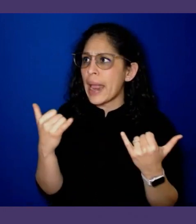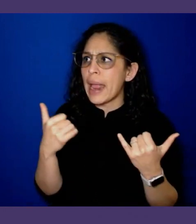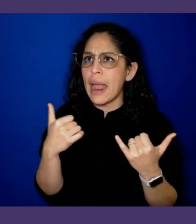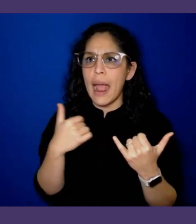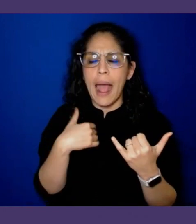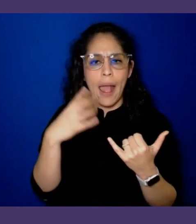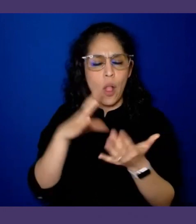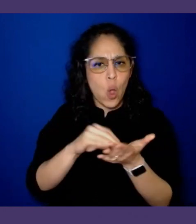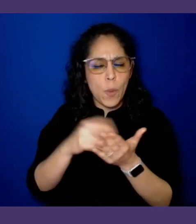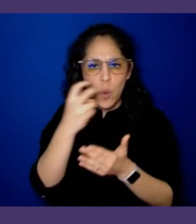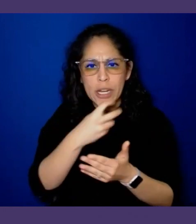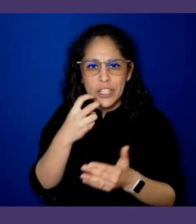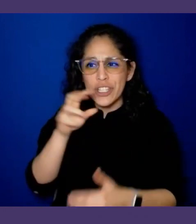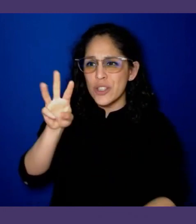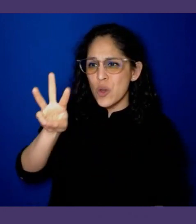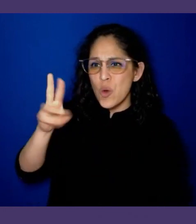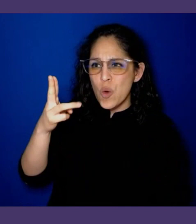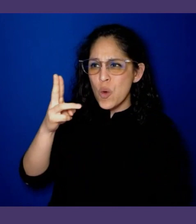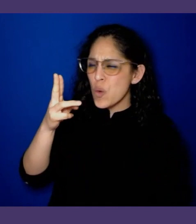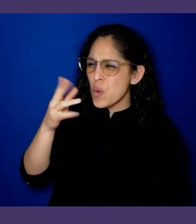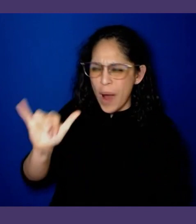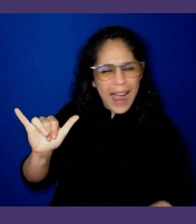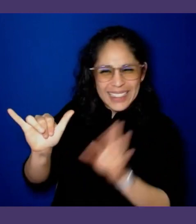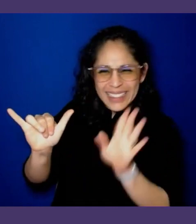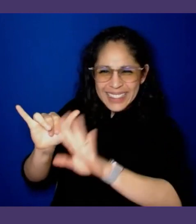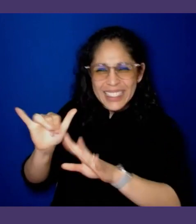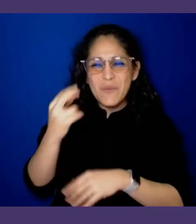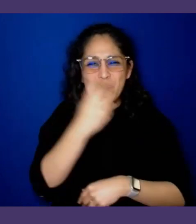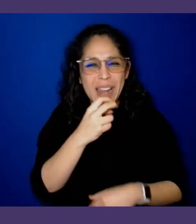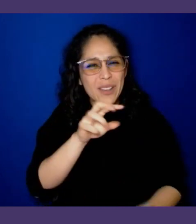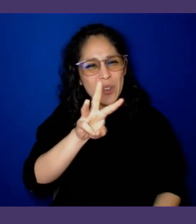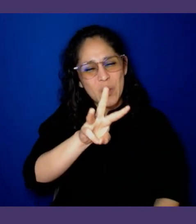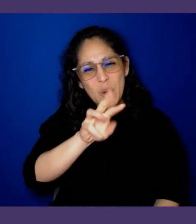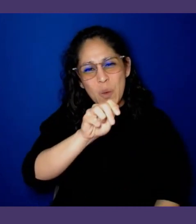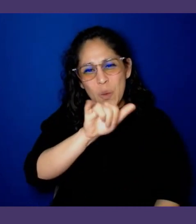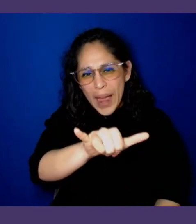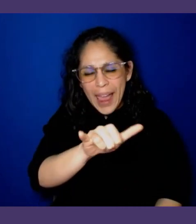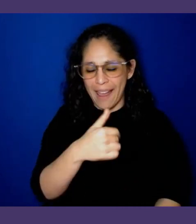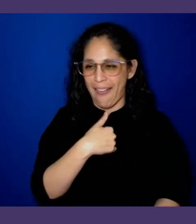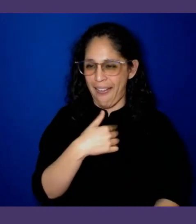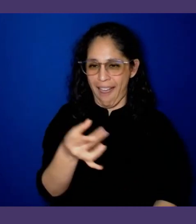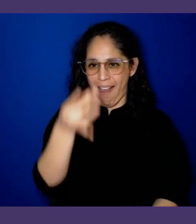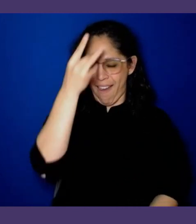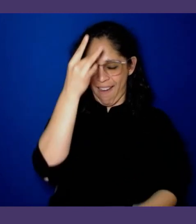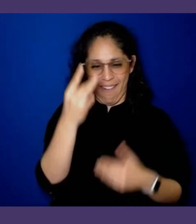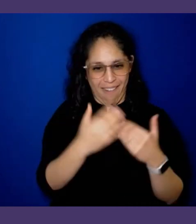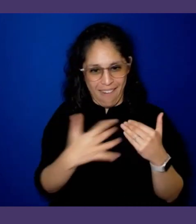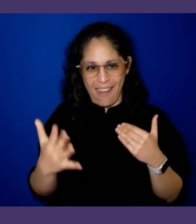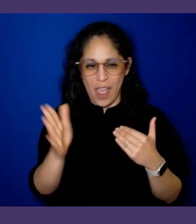I've learned something new so I will remember that and tell everyone in the future about that.